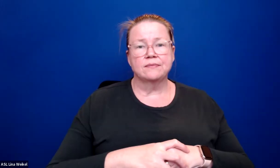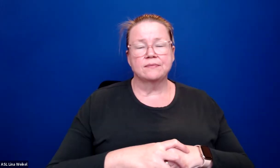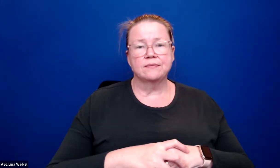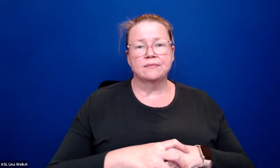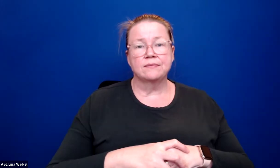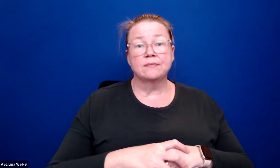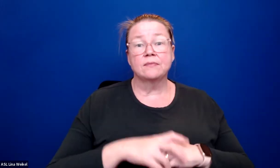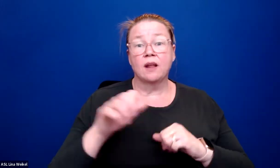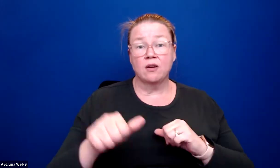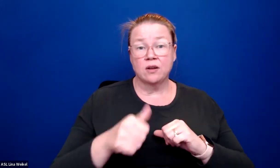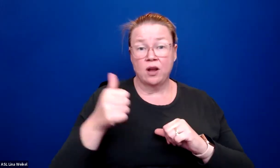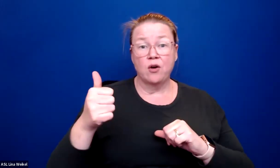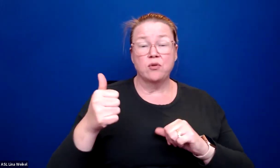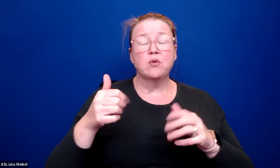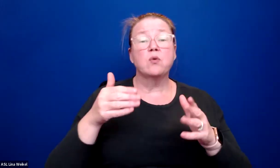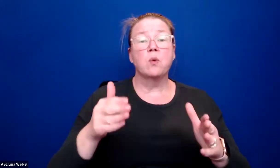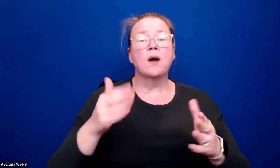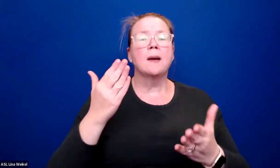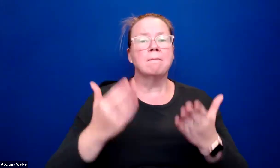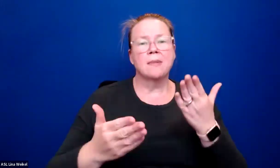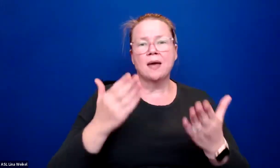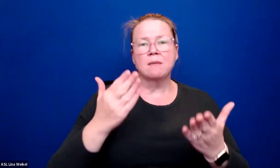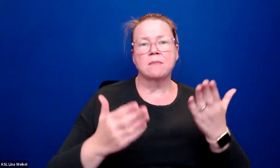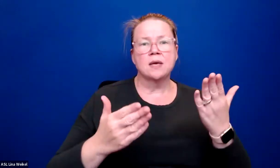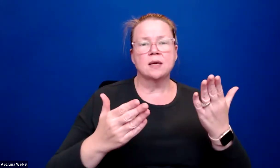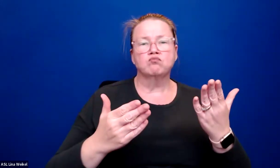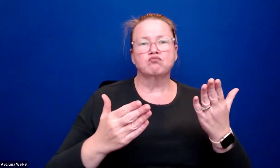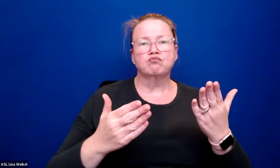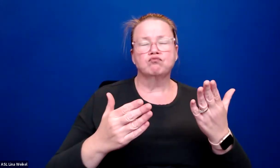Elissa w/ APRIL: Another another way. You might look at.